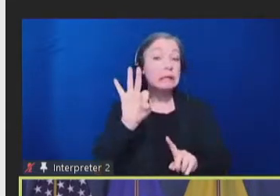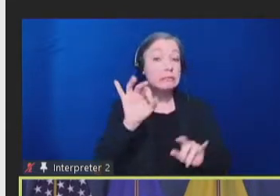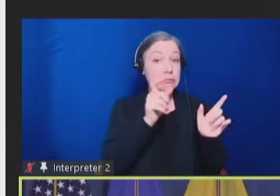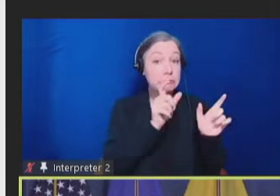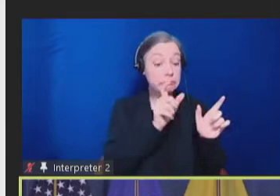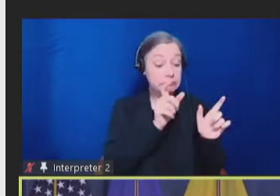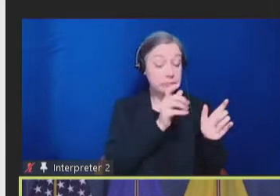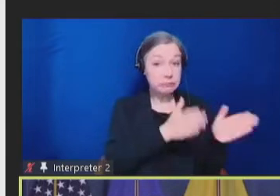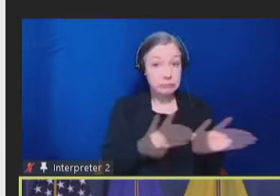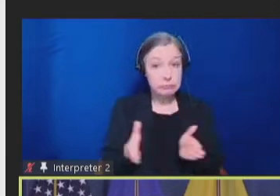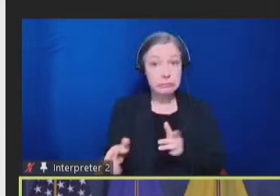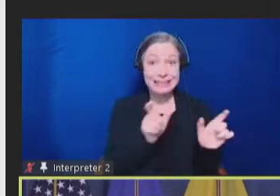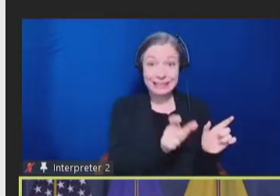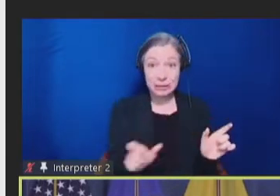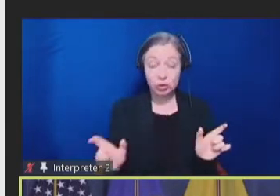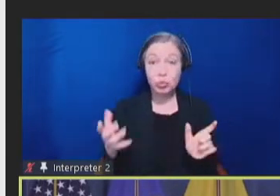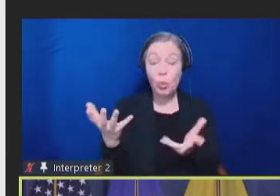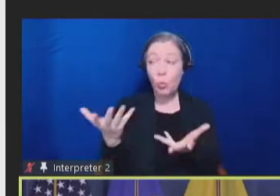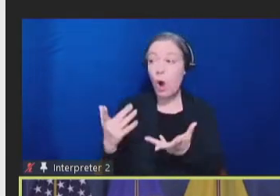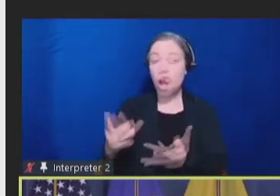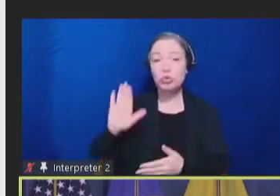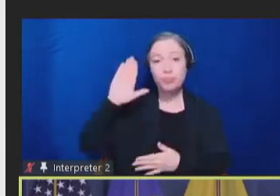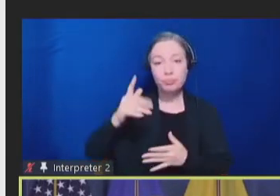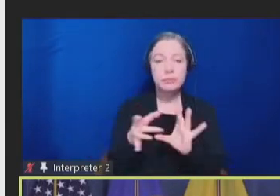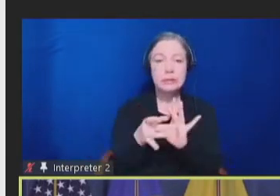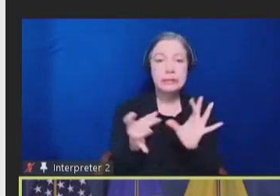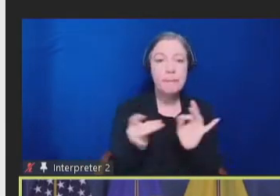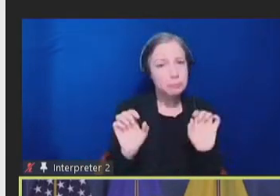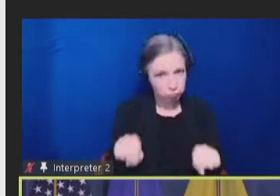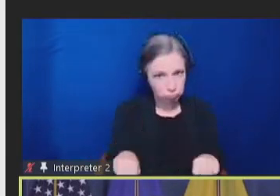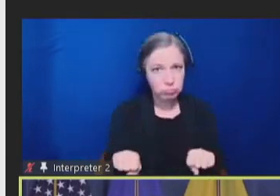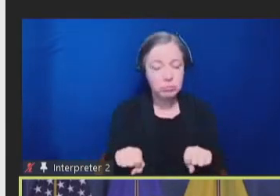The deadline to request space for public comment during this meeting has passed.